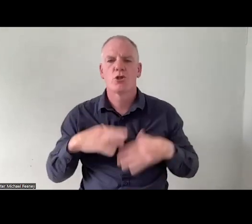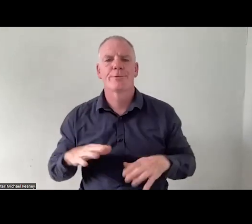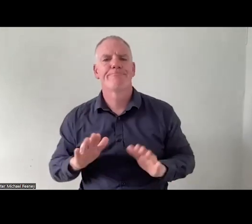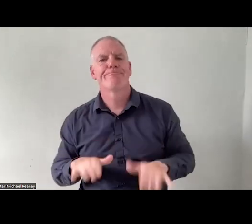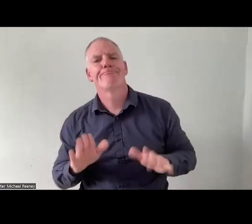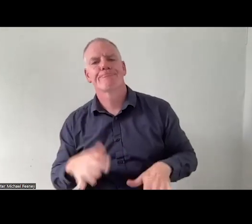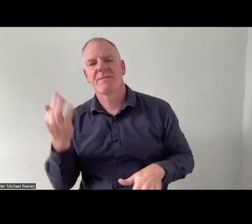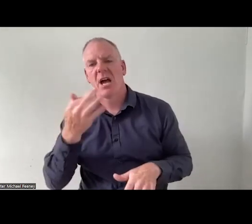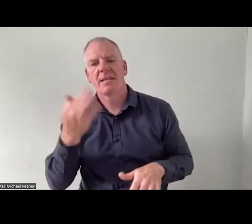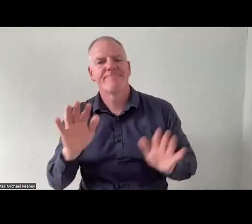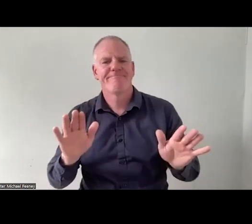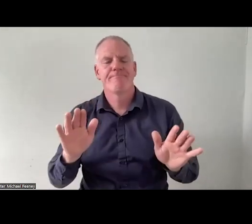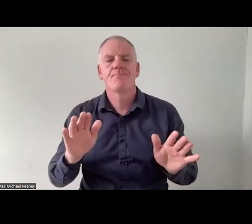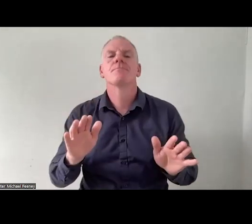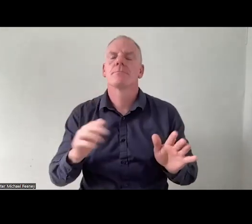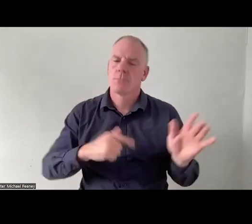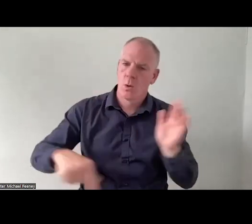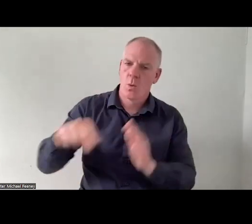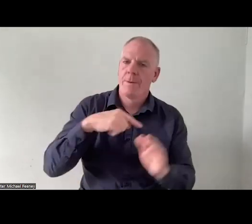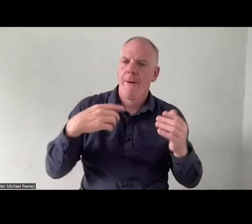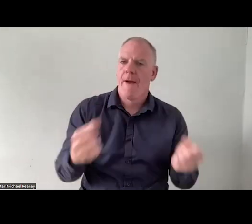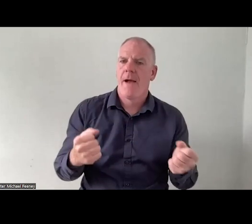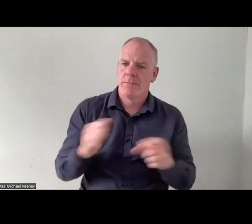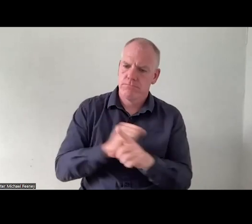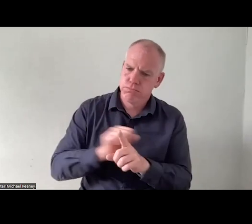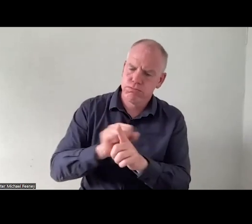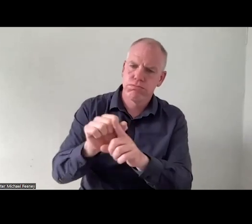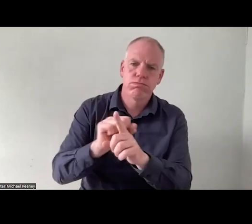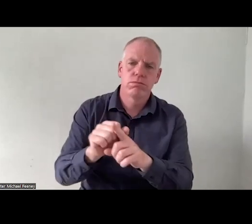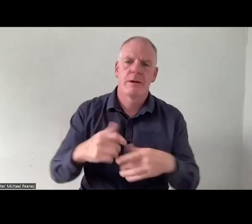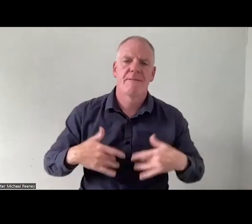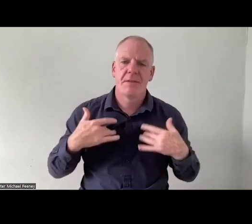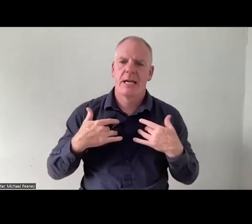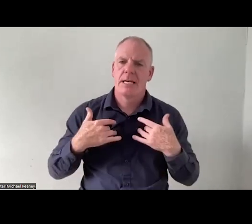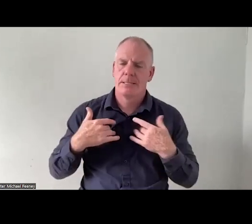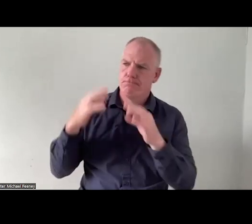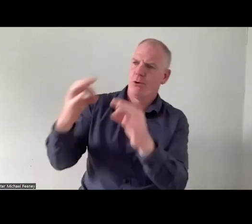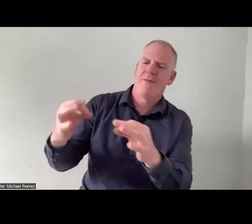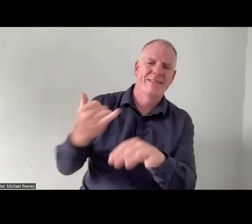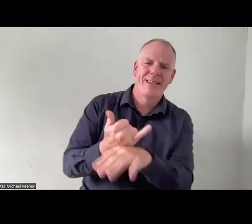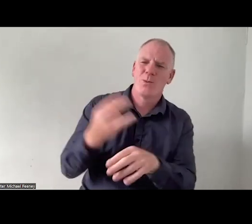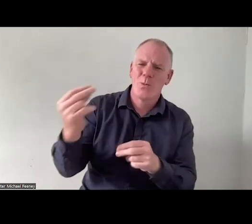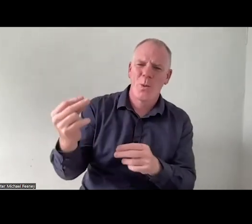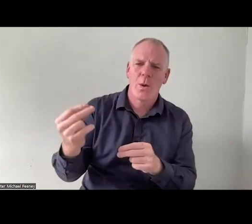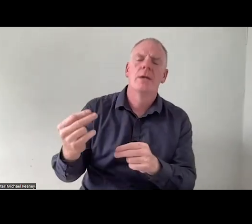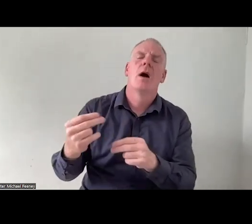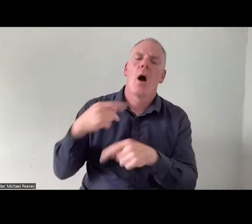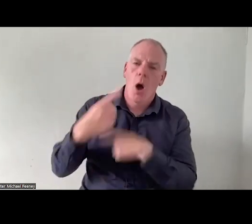We feel that we... We don't feel what we have is enough. We strive to improve and better the experience